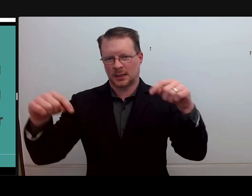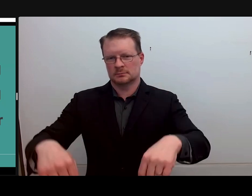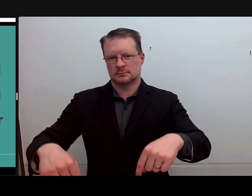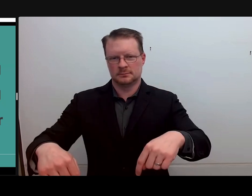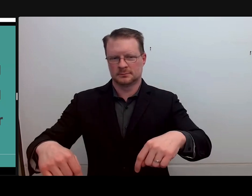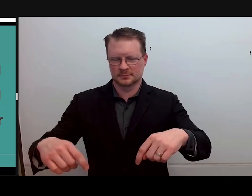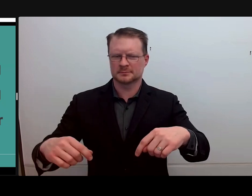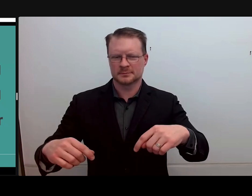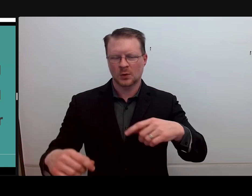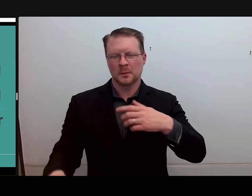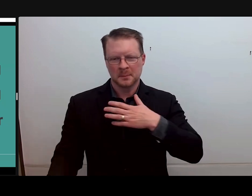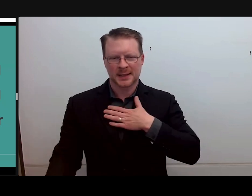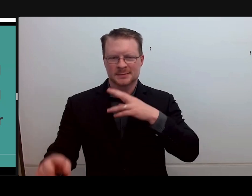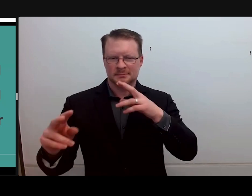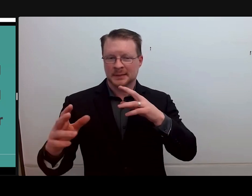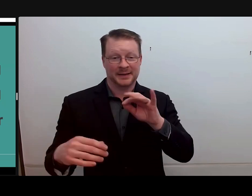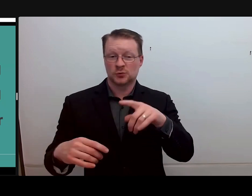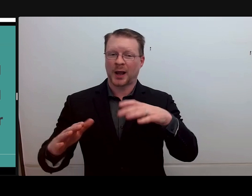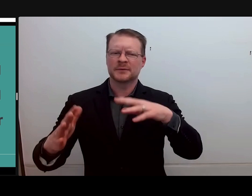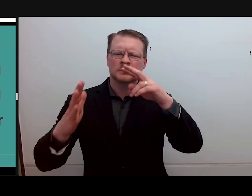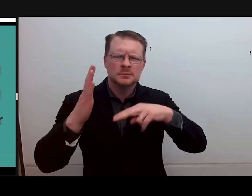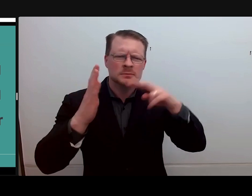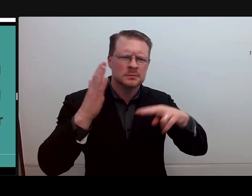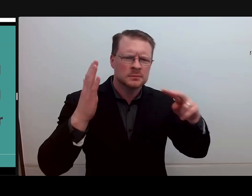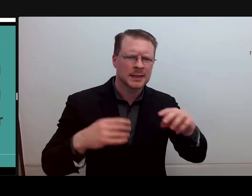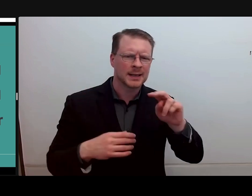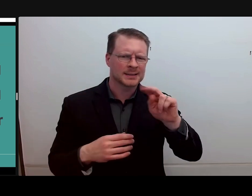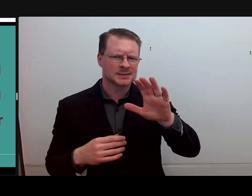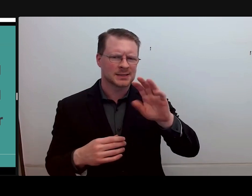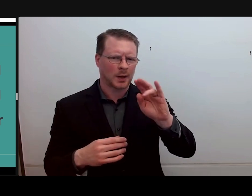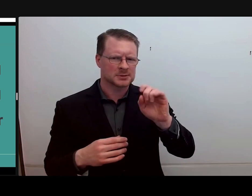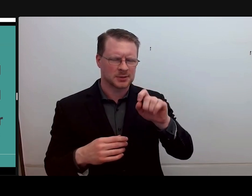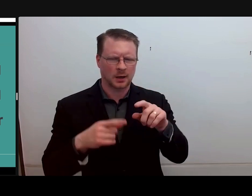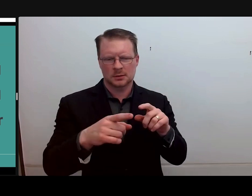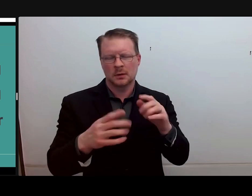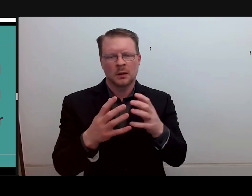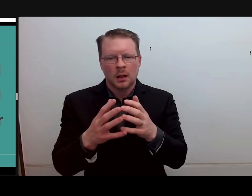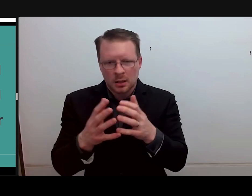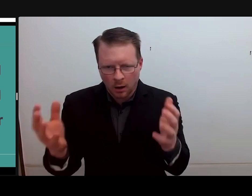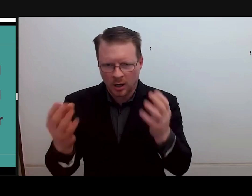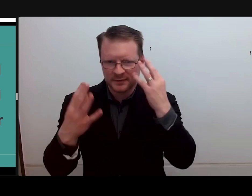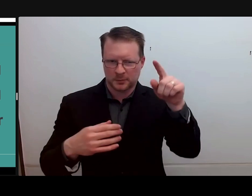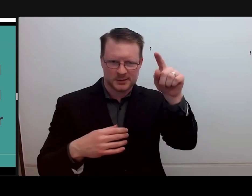And of course, NDC, an invaluable resource-- if you haven't taken the time to read through NDC's website,